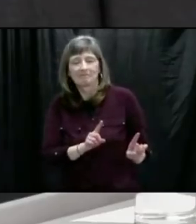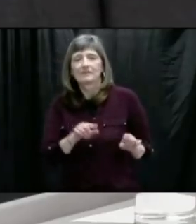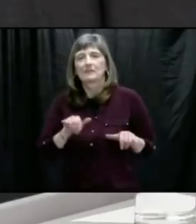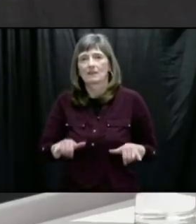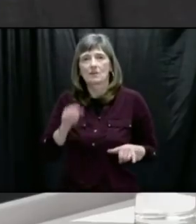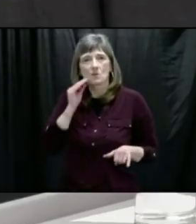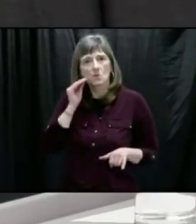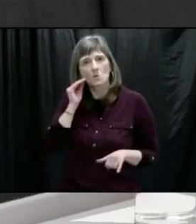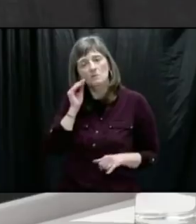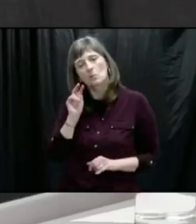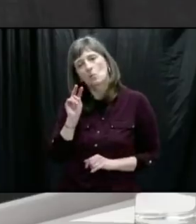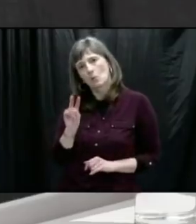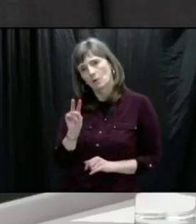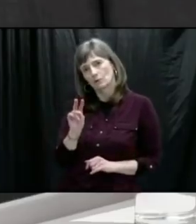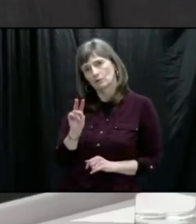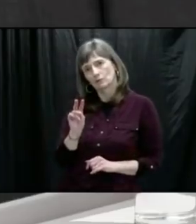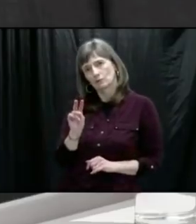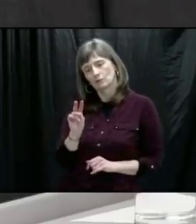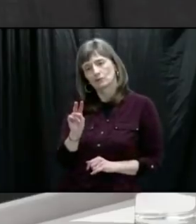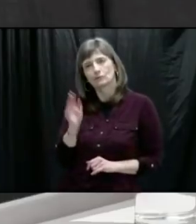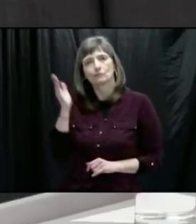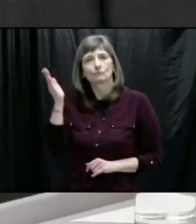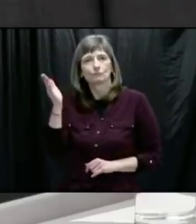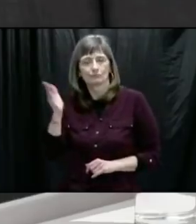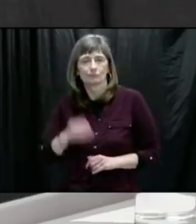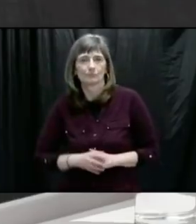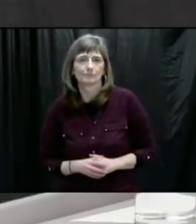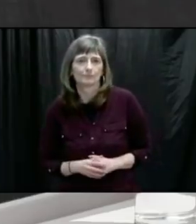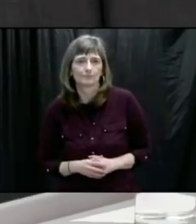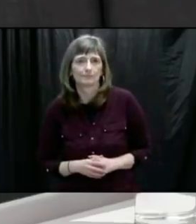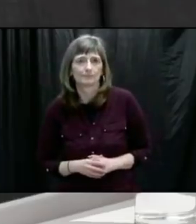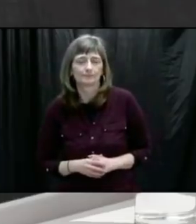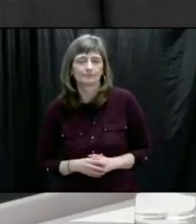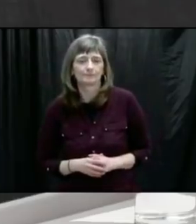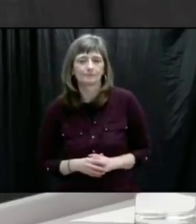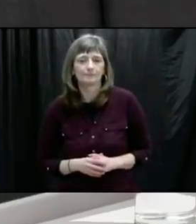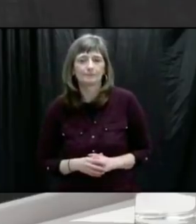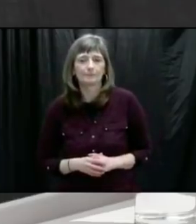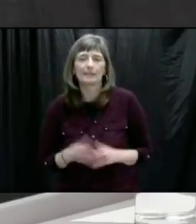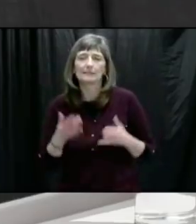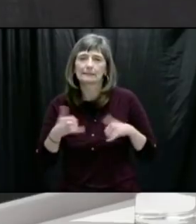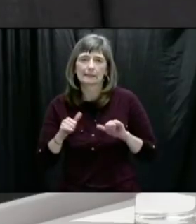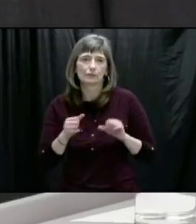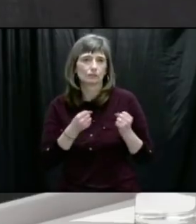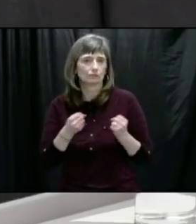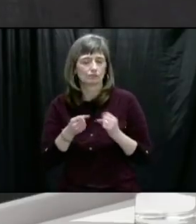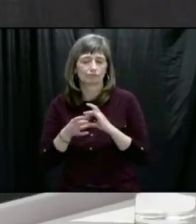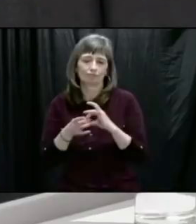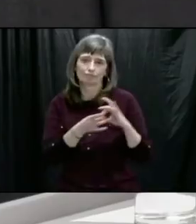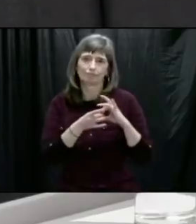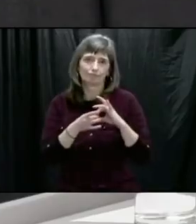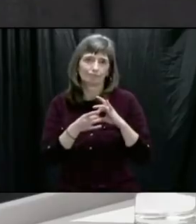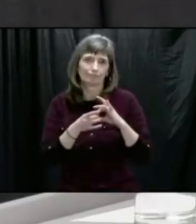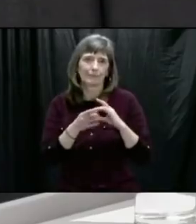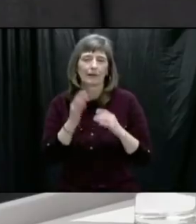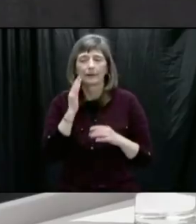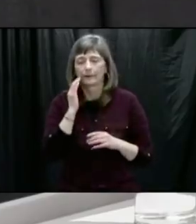FROM THE SAFETY OF YOUR OWN HOME TO EMBRACE YOUR FAITH AND CELEBRATE WHAT EASTER MEANS TO YOU AND YOUR LOVED ONES.